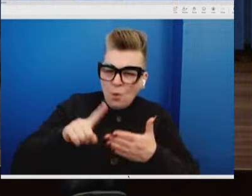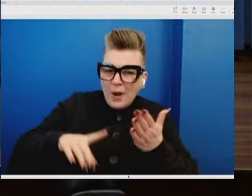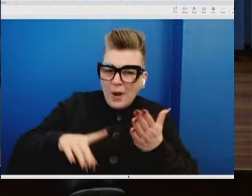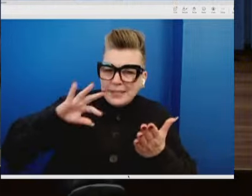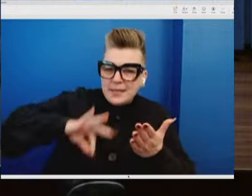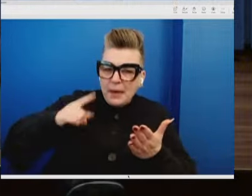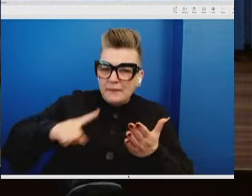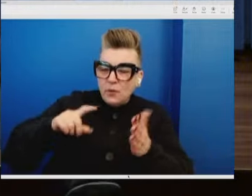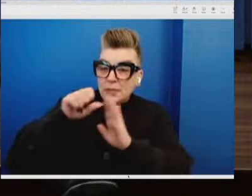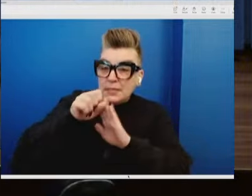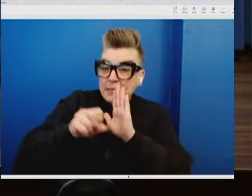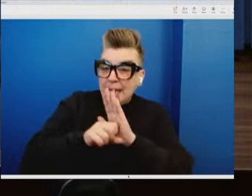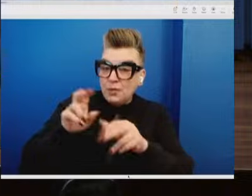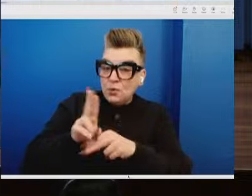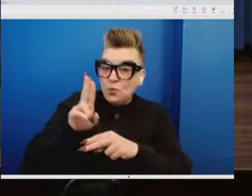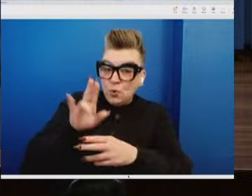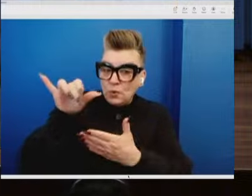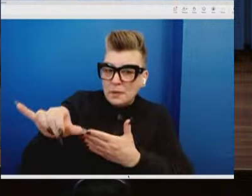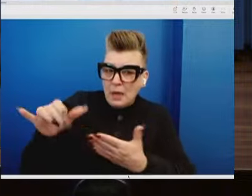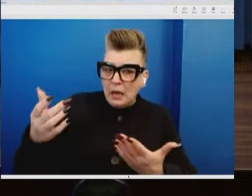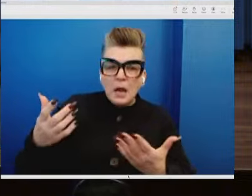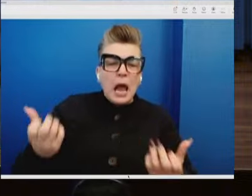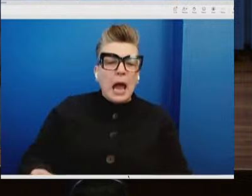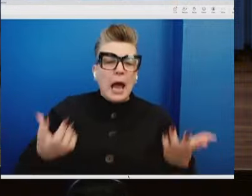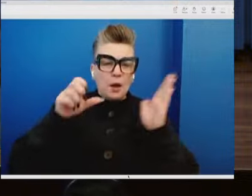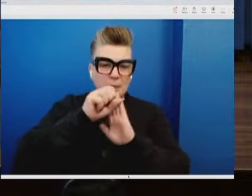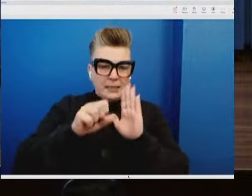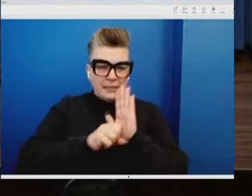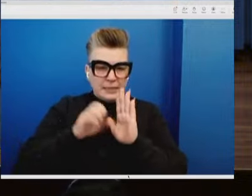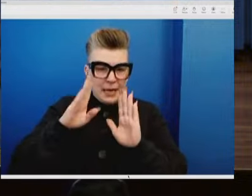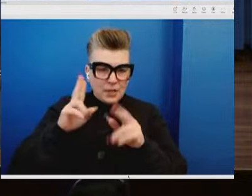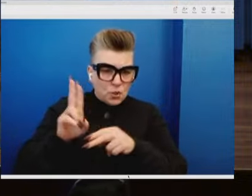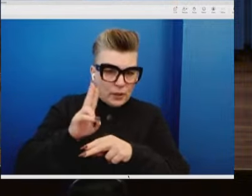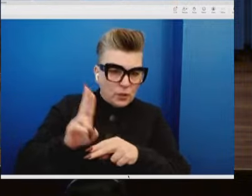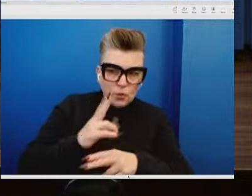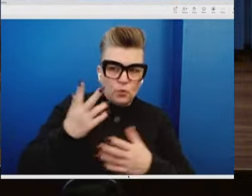do you know how many states are going to use it and can you incentivize them to?